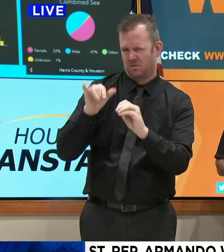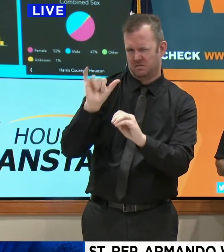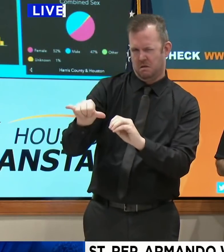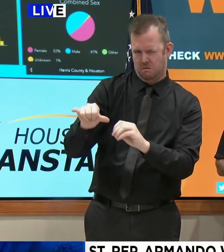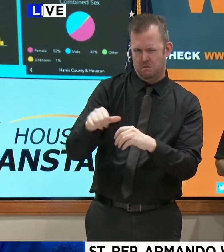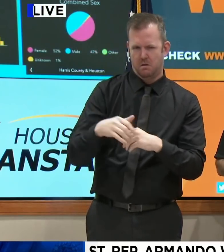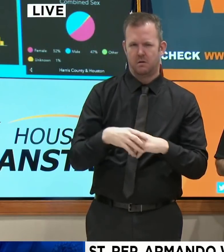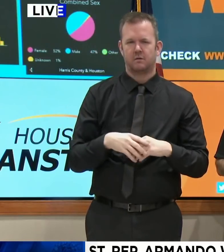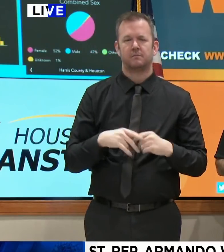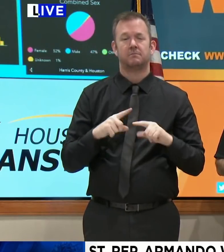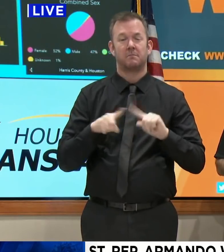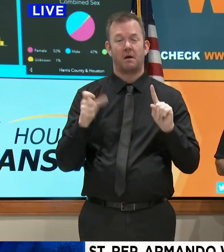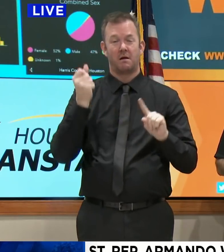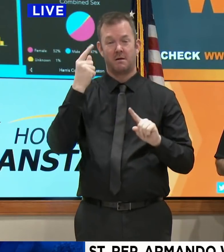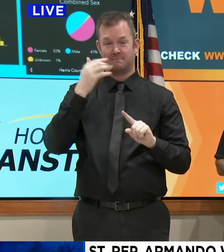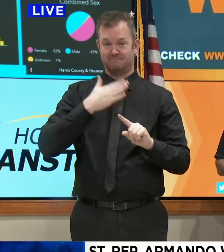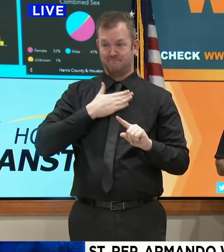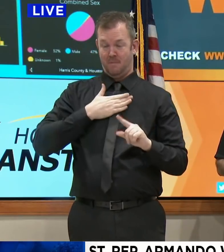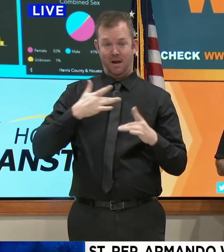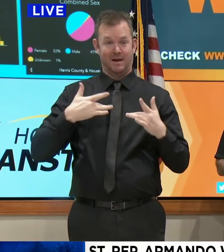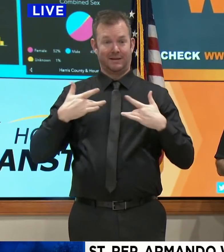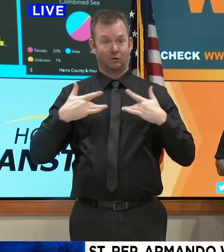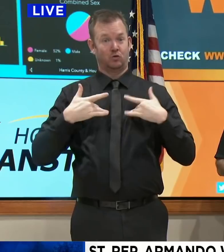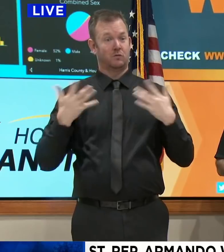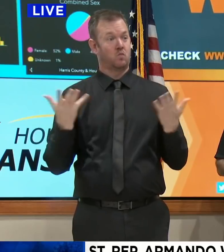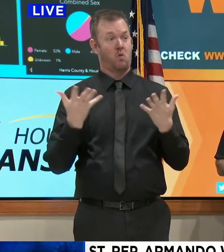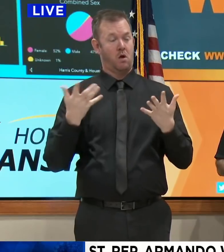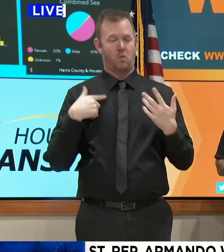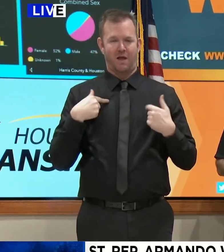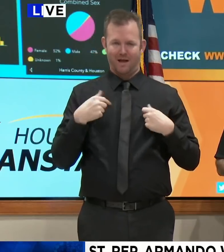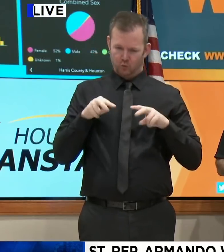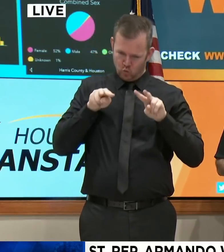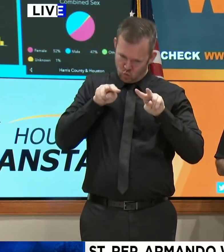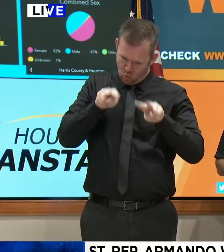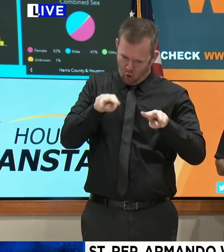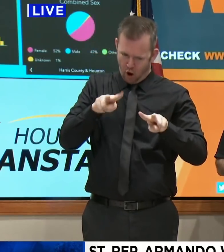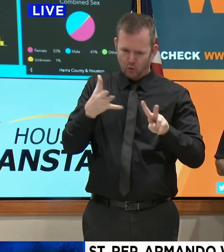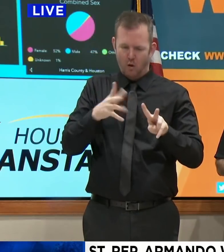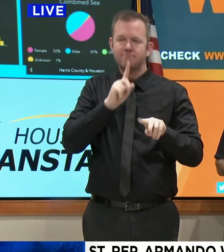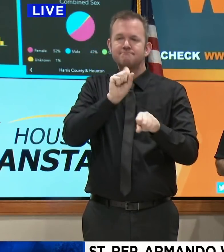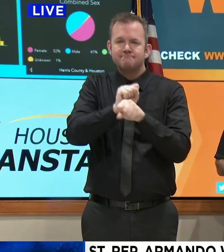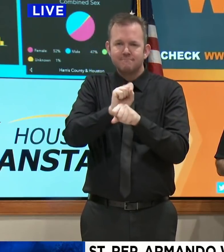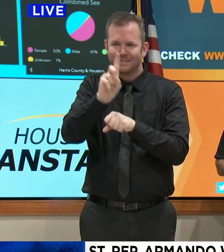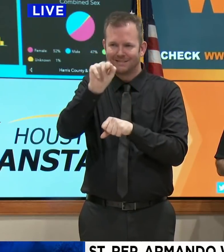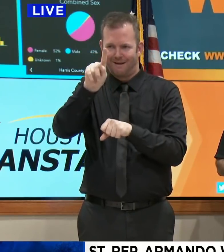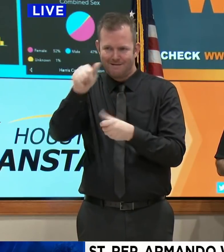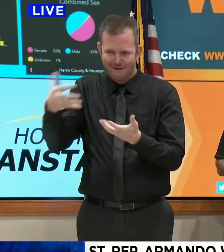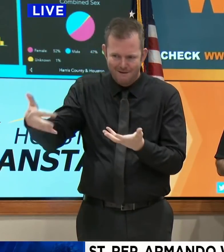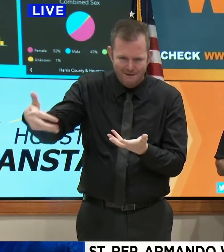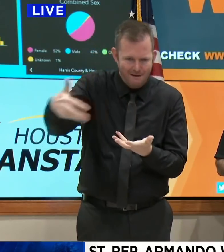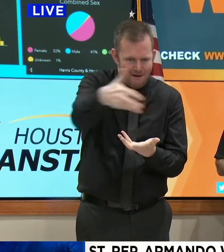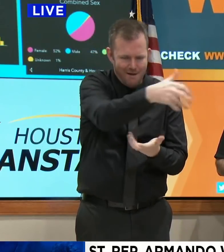communication with the hospital leaders about leaders about that and they feel they haven’t that and they feel they haven’t of space of yet my caution of space of yet my caution would be we have to continue